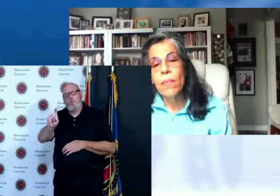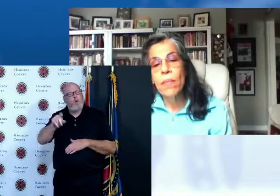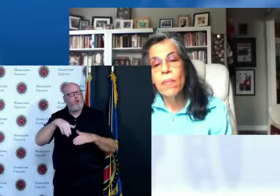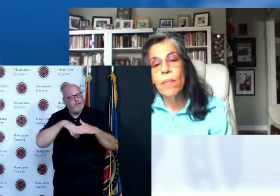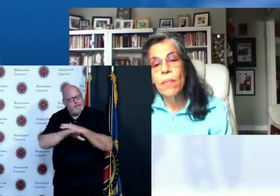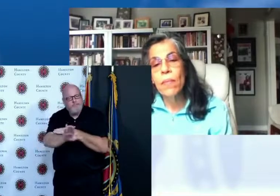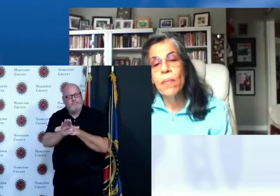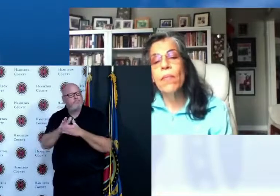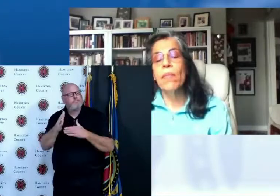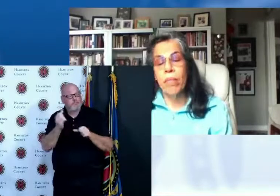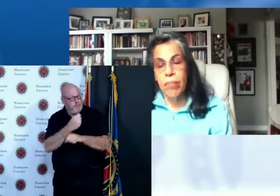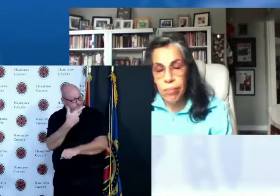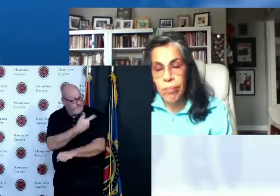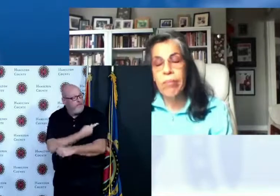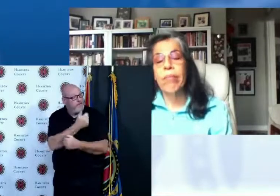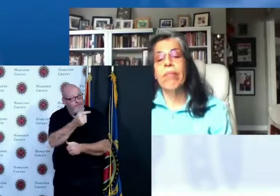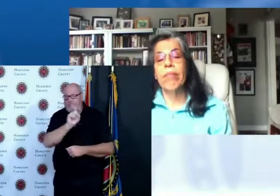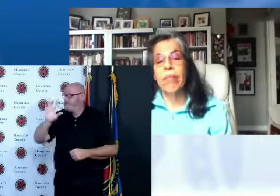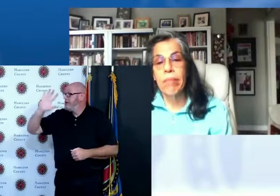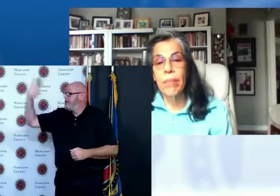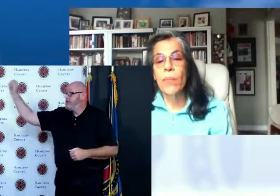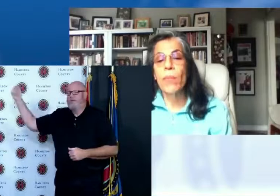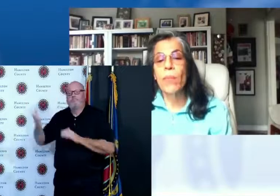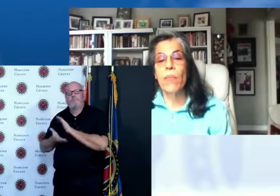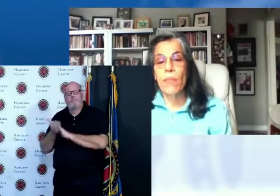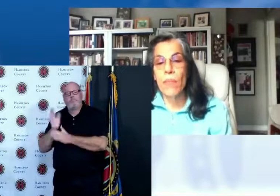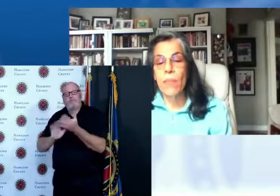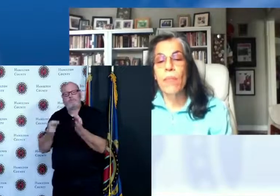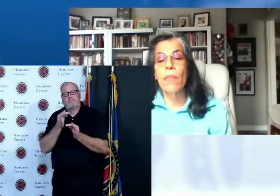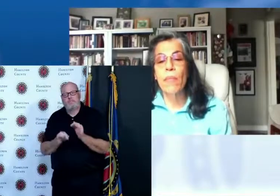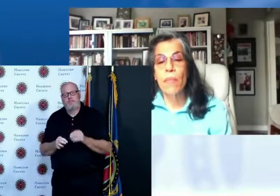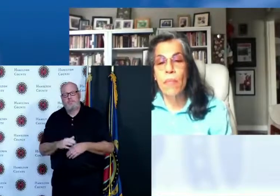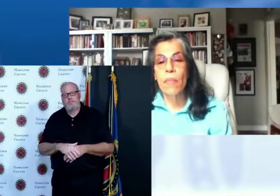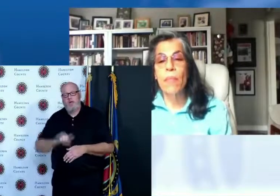and the ability to schedule an appointment was just difficult and I spoke with an individual that